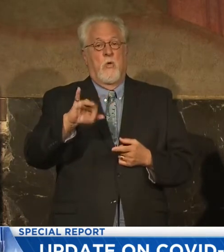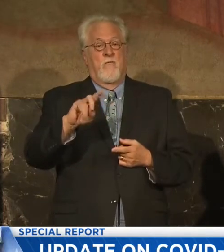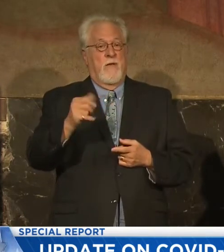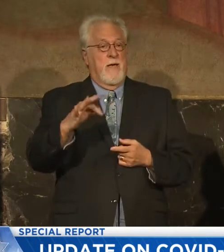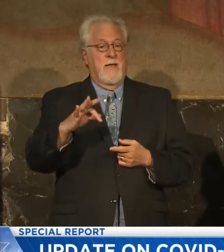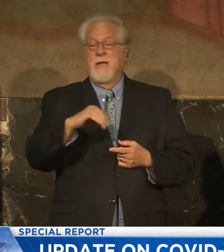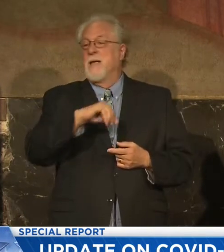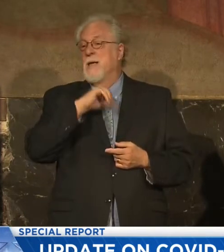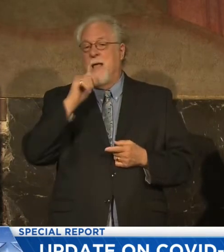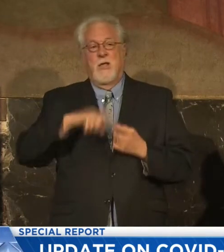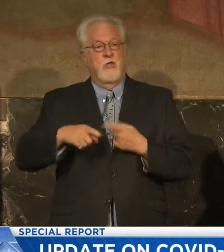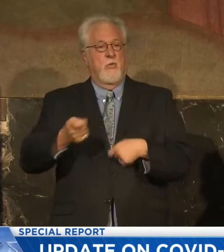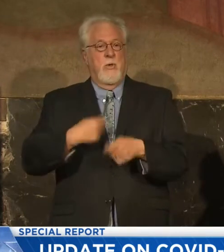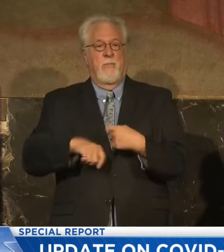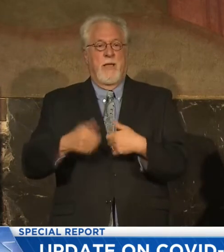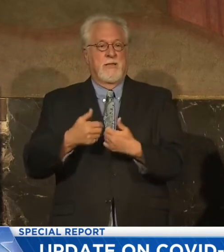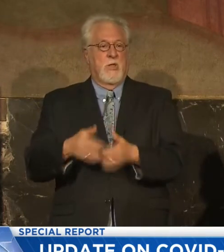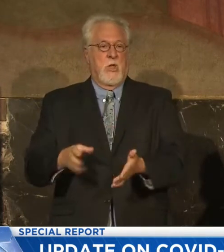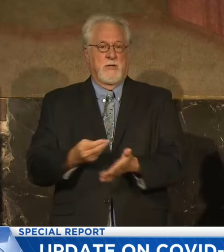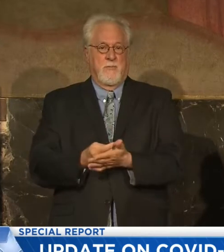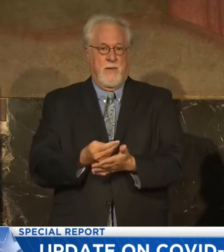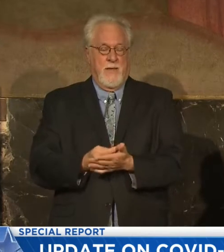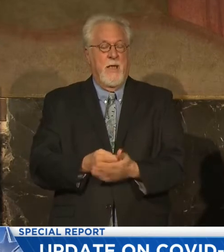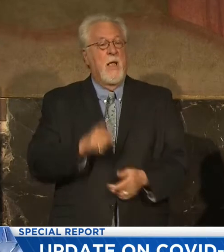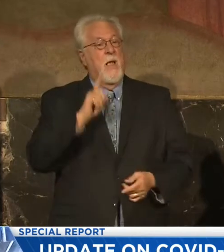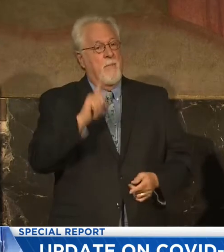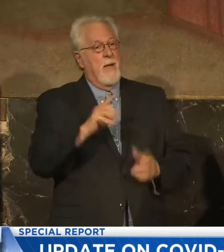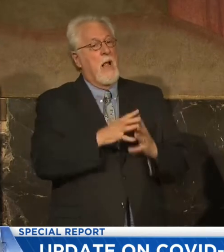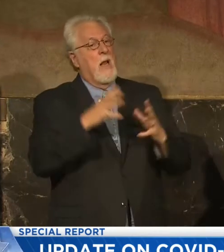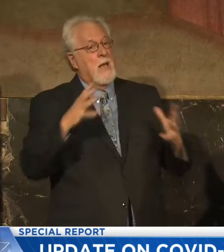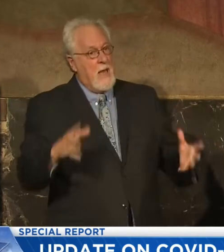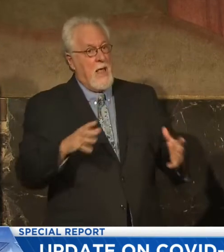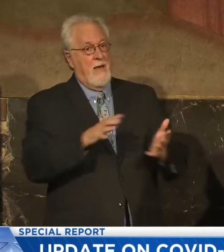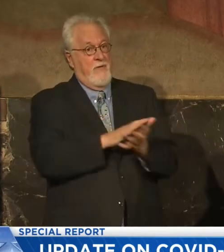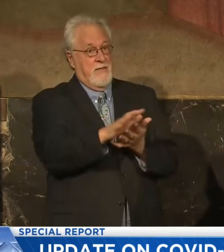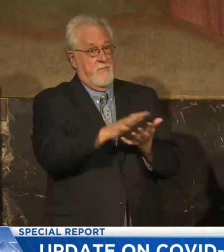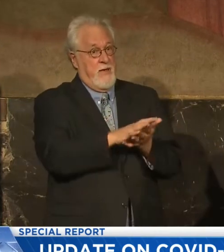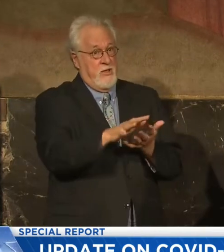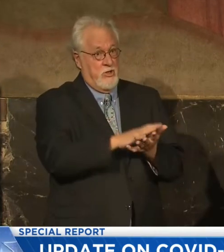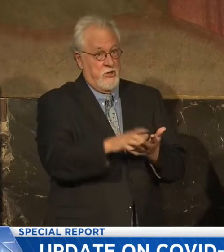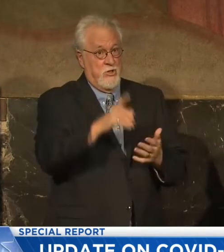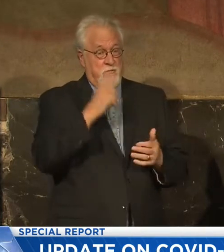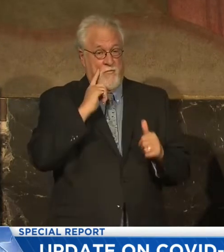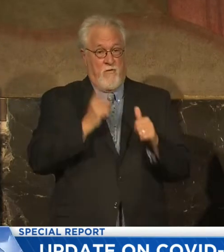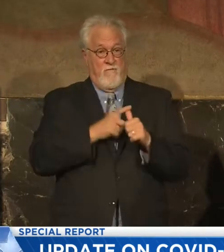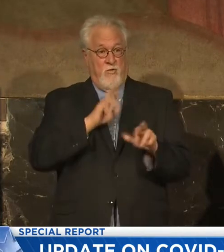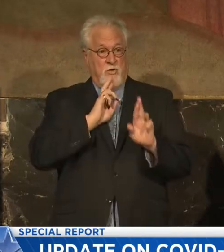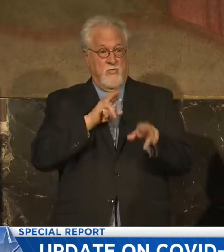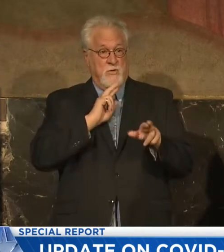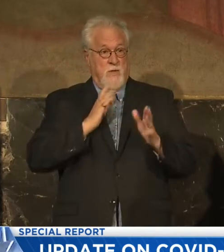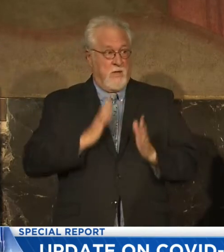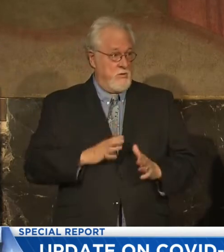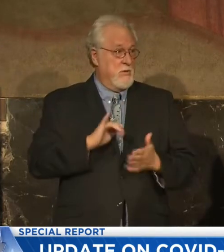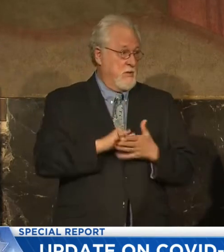THE ISSUE IS YOU CAN ONLY USE THIS TO COVER EXPENDITURES. WHETHER DIRECTLY OR INDIRECTLY TO COVID-19 AND NOT TO REPLACE